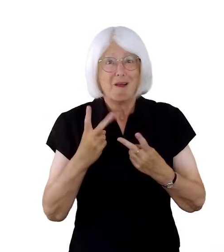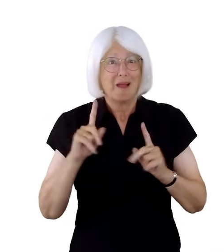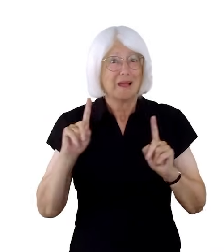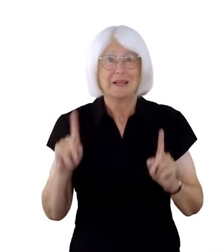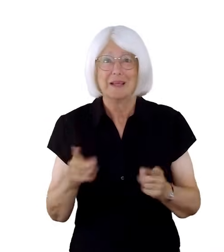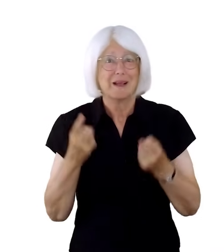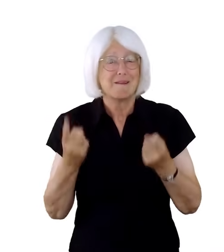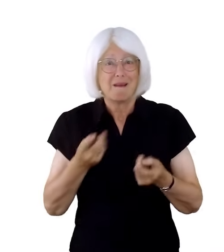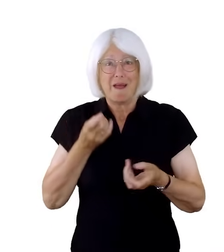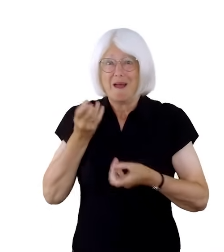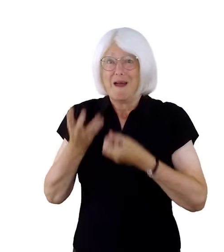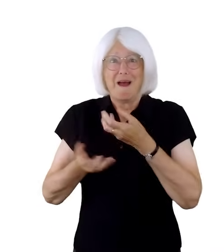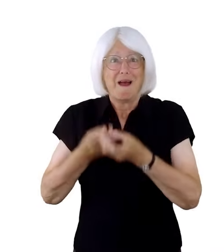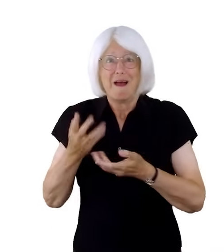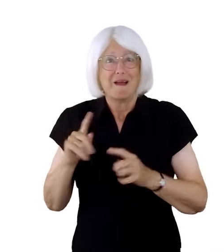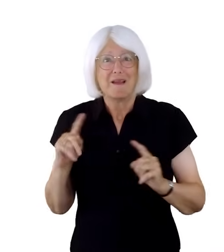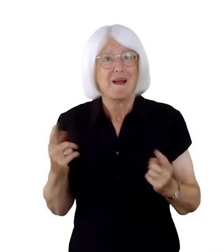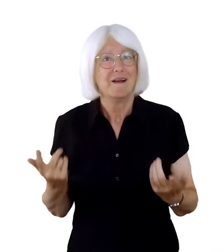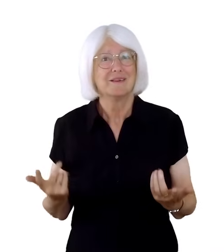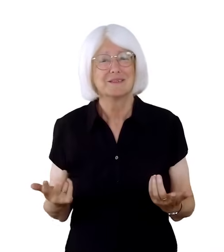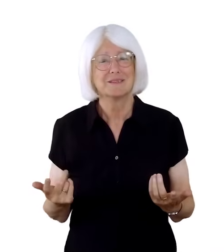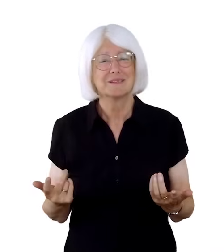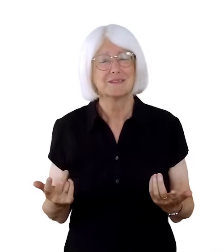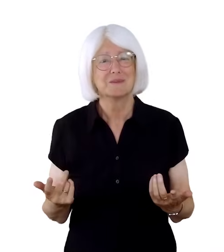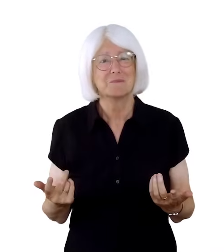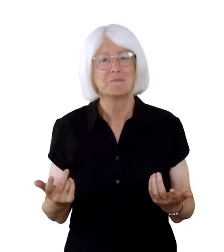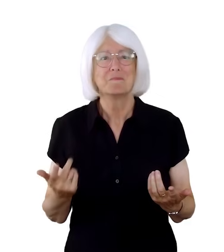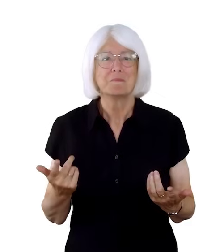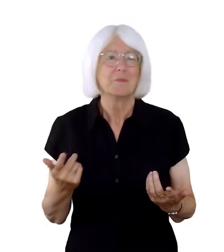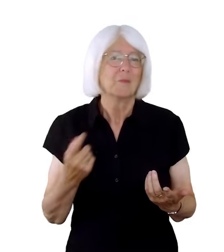That songs cannot repay